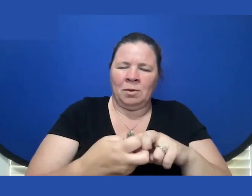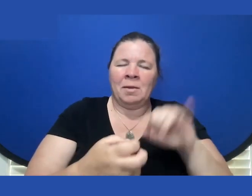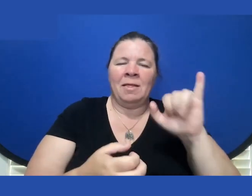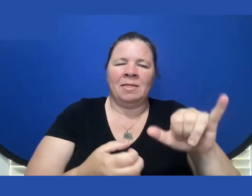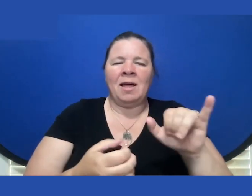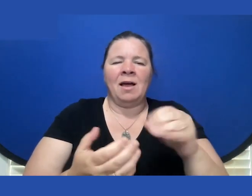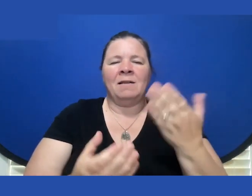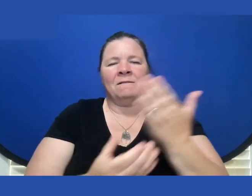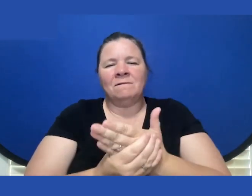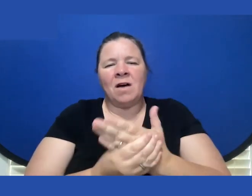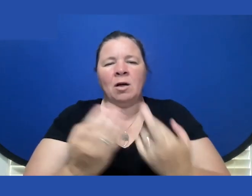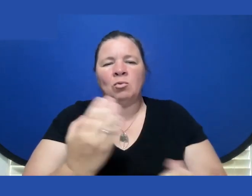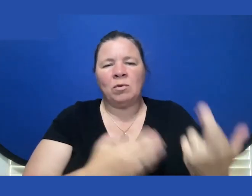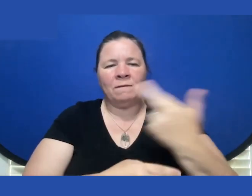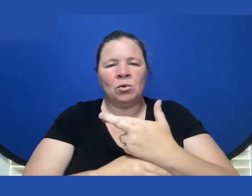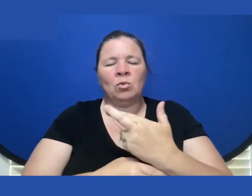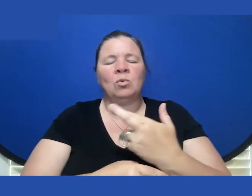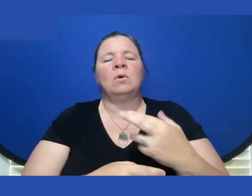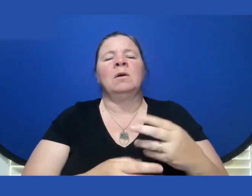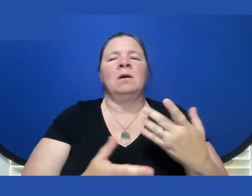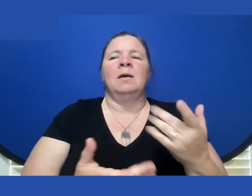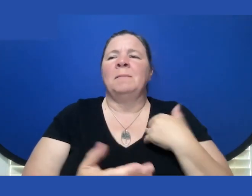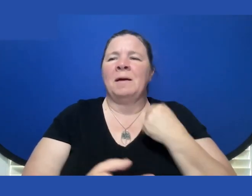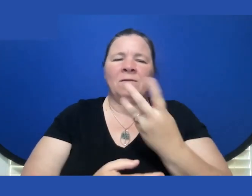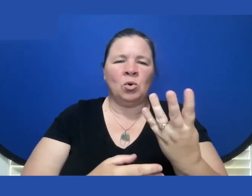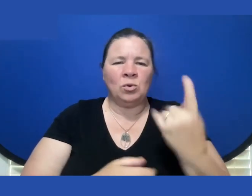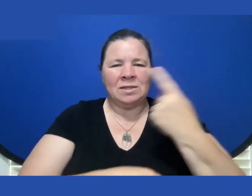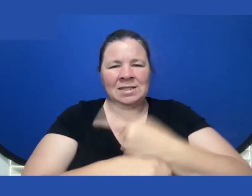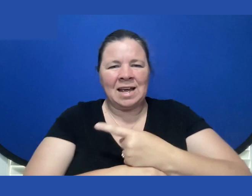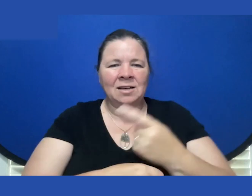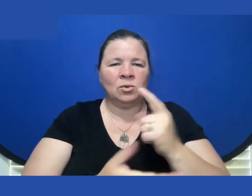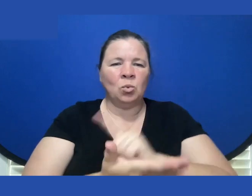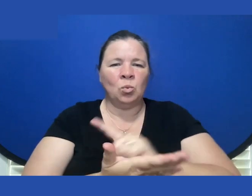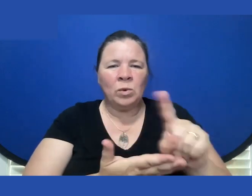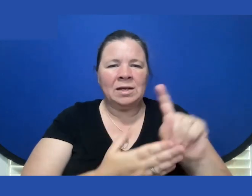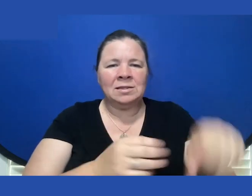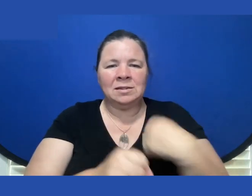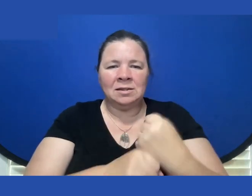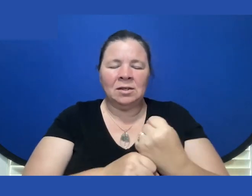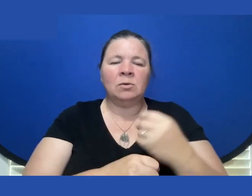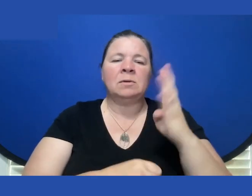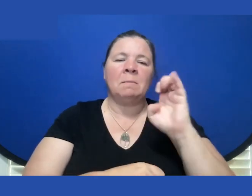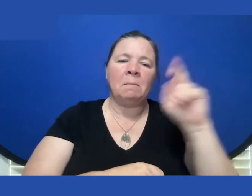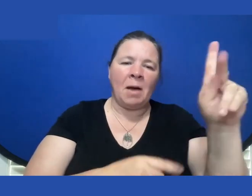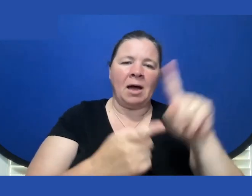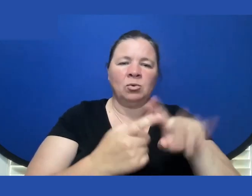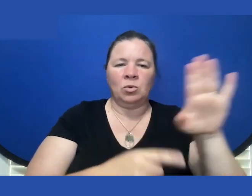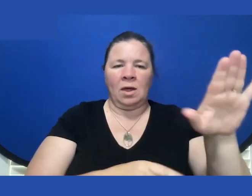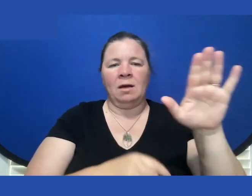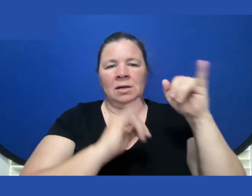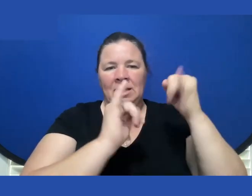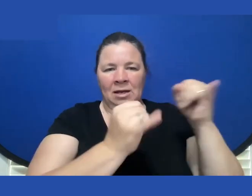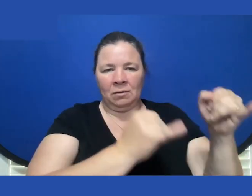How can we give a couple days, a couple weeks, a couple years back to that individual so that they can get on with their life and have that autonomy?